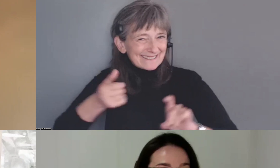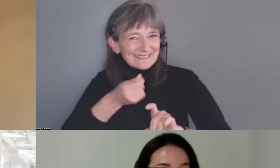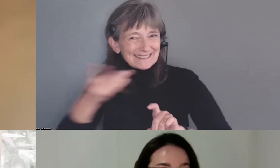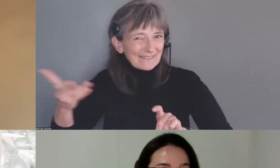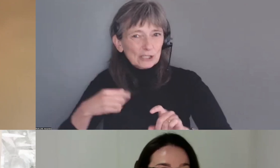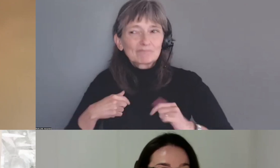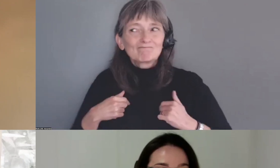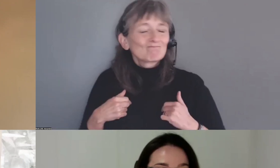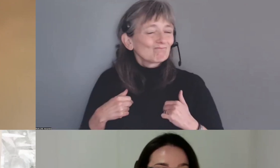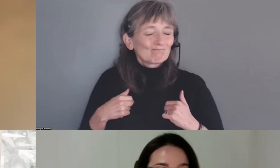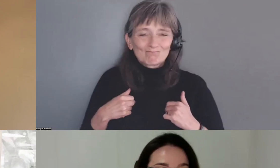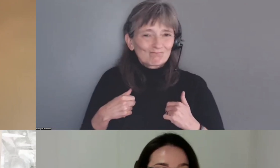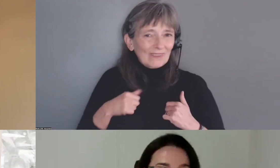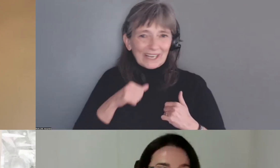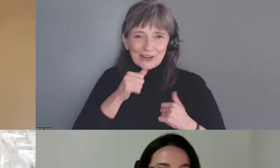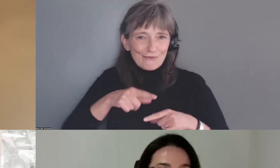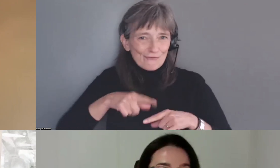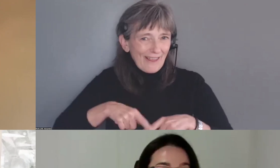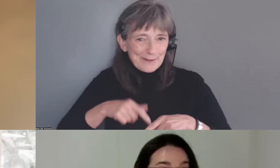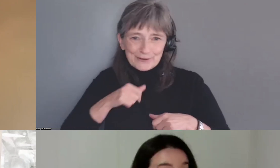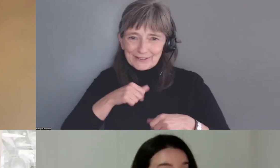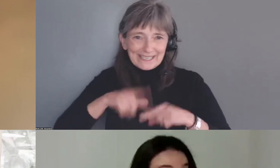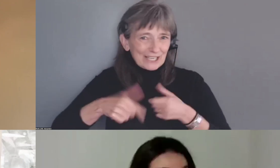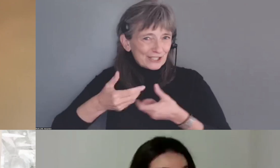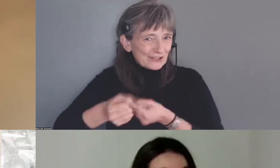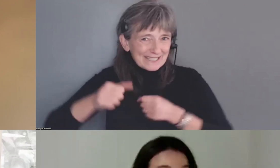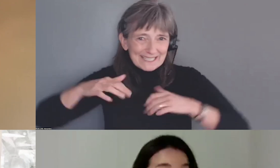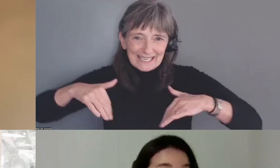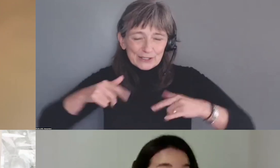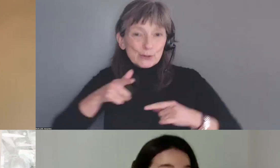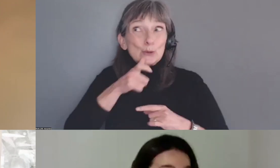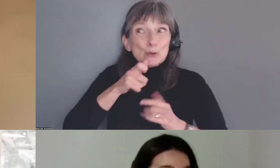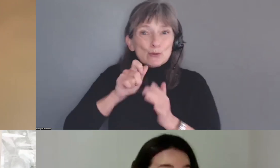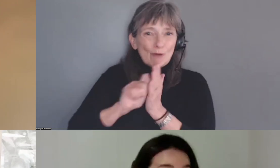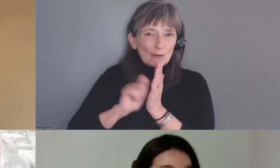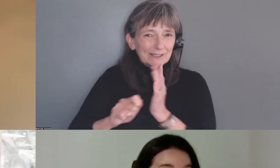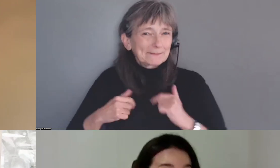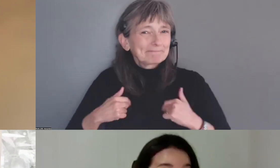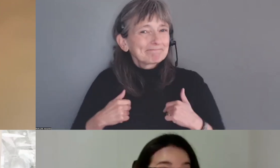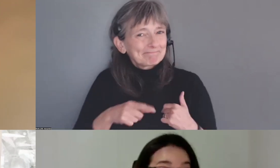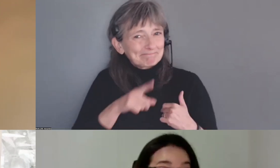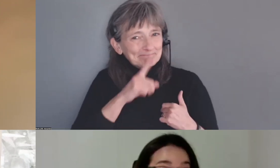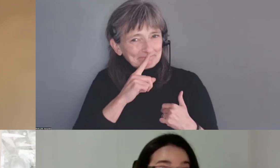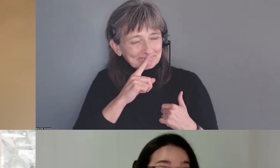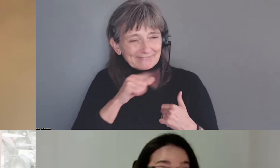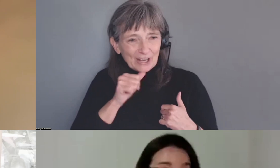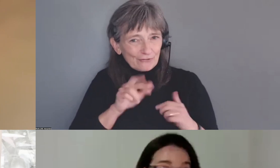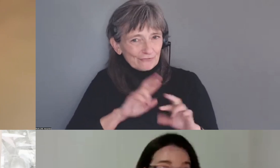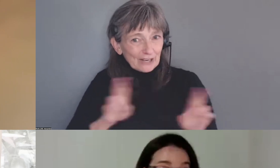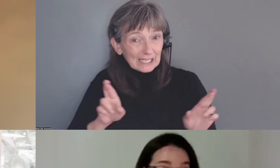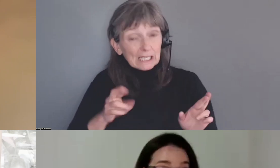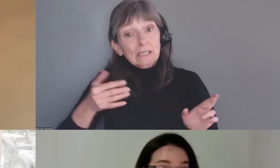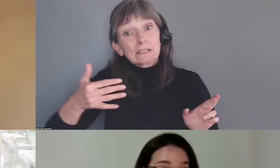reliable, at least not yet. But if they get to a point where they are, then that sounds useful.